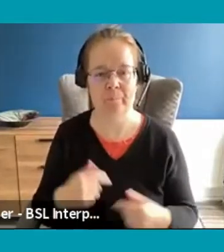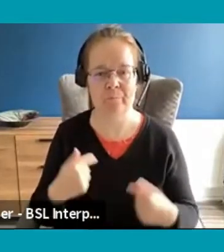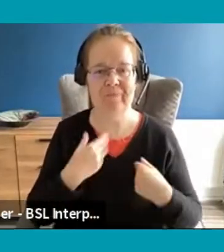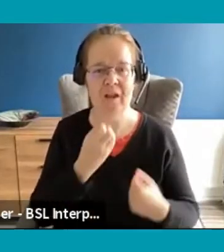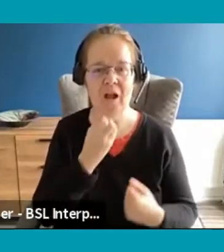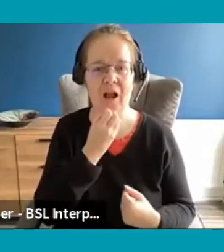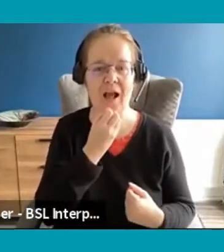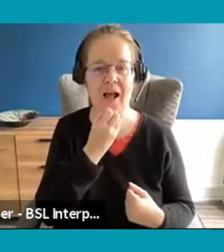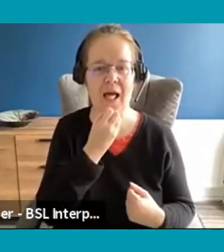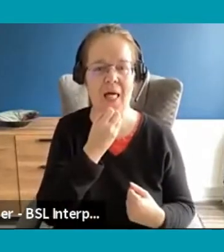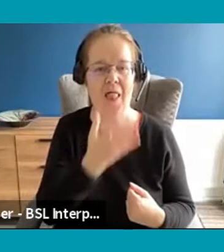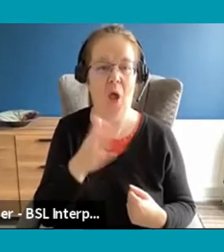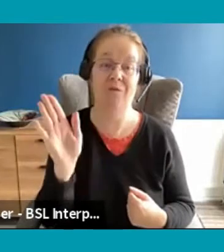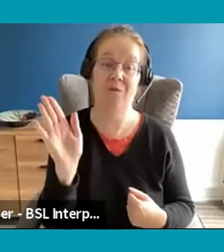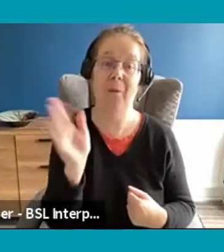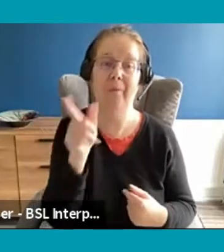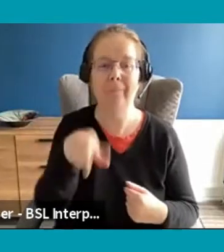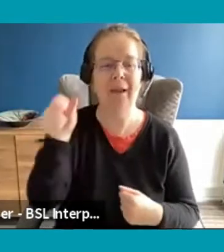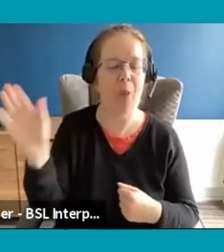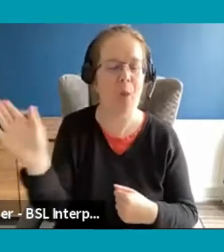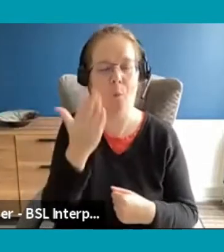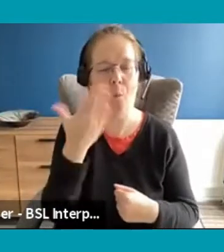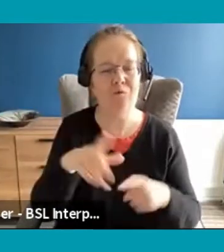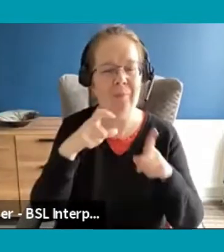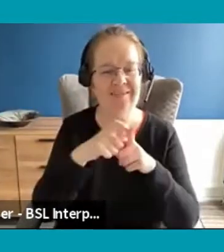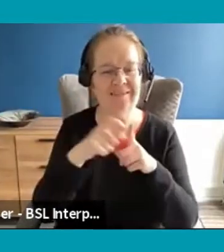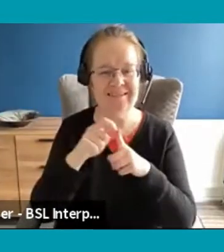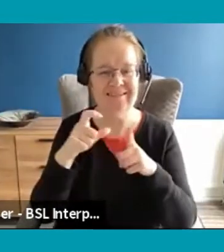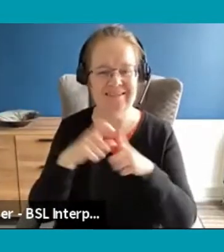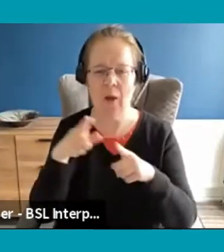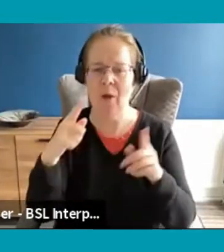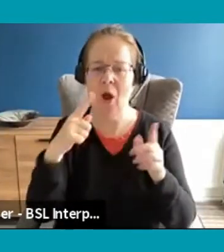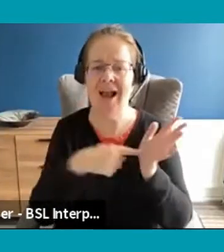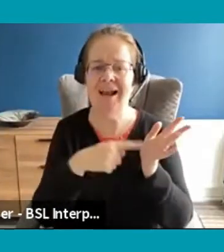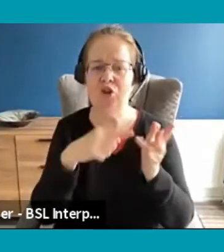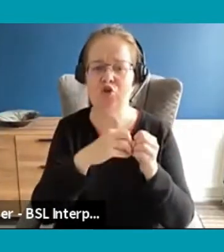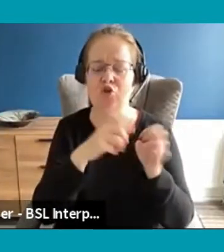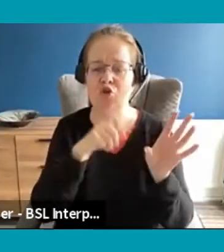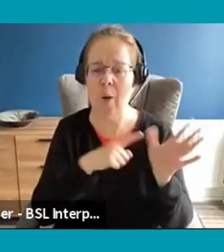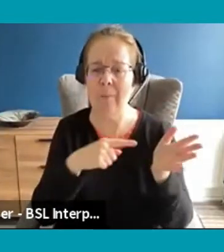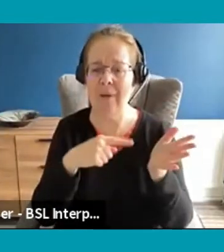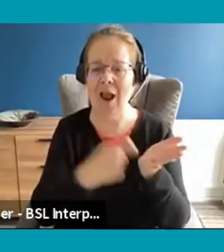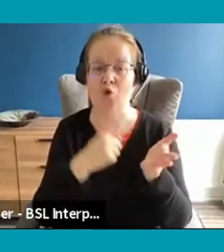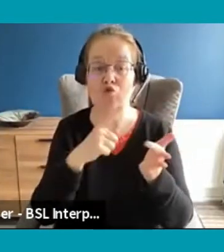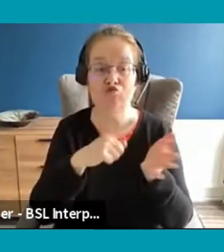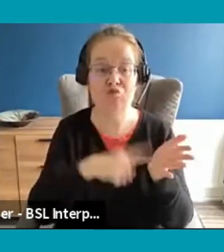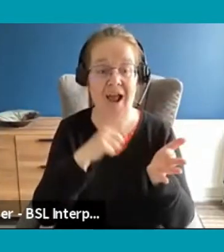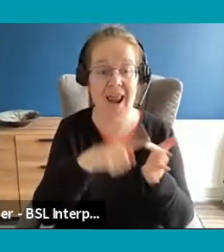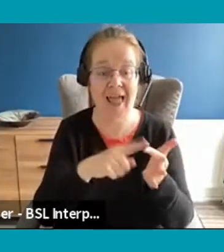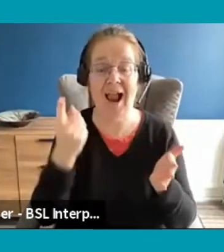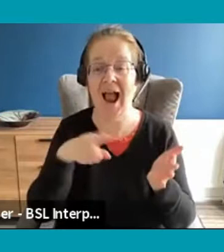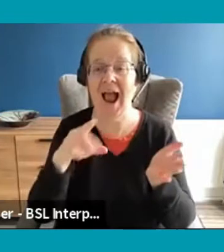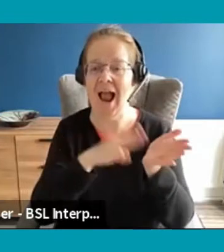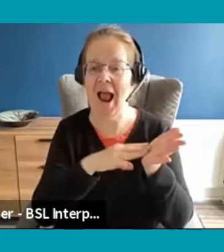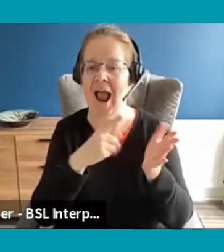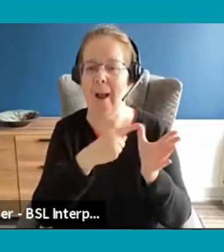All from the DPD group. So we have Toby, Rele and we also have Mahomed doing the behind the scenes work.